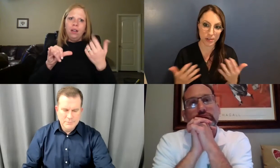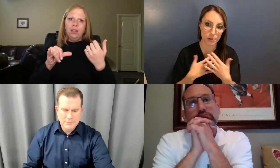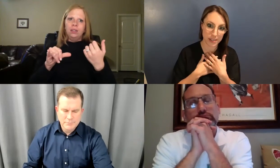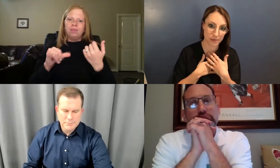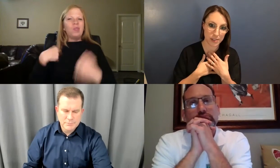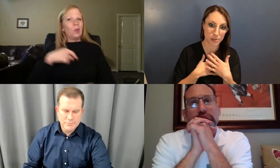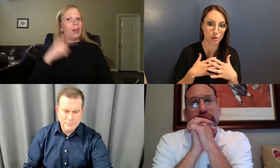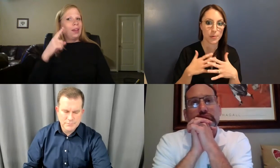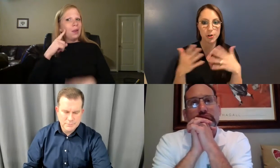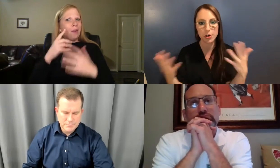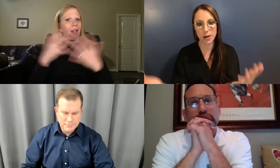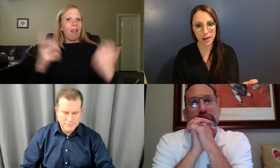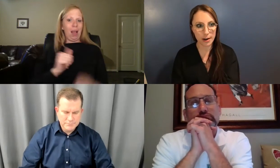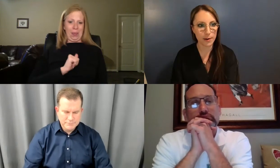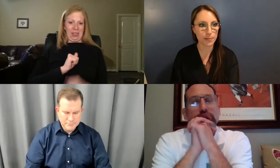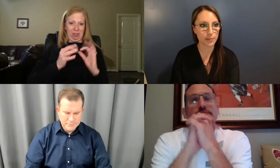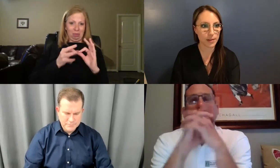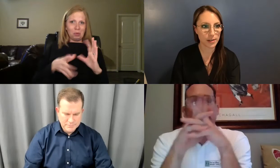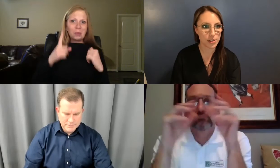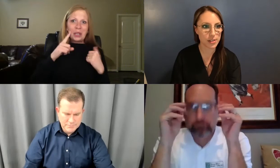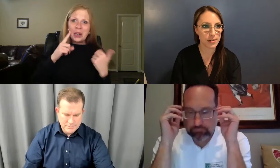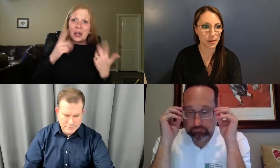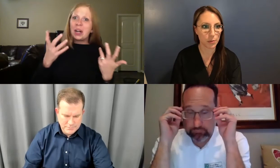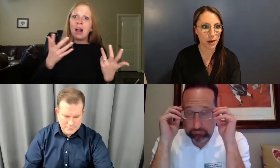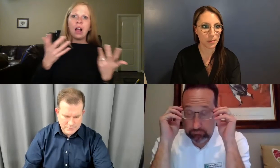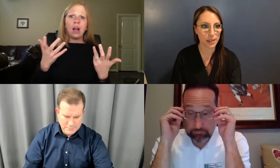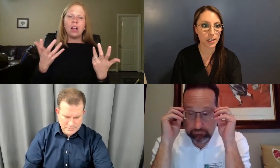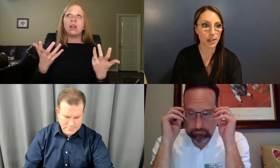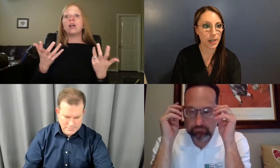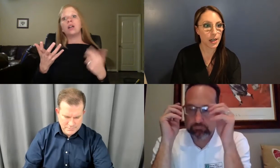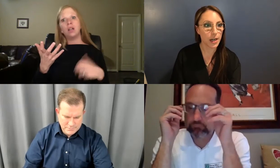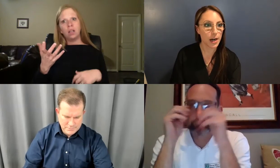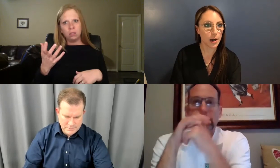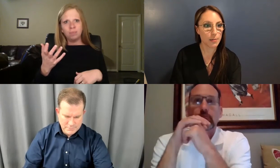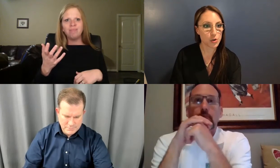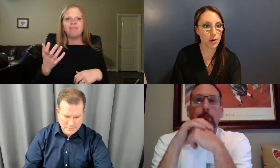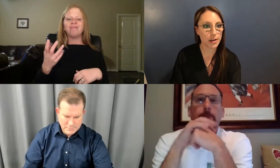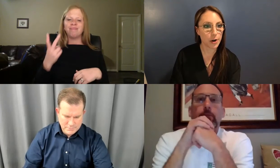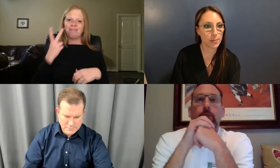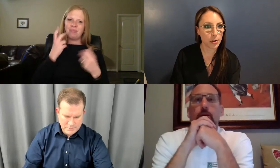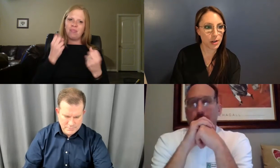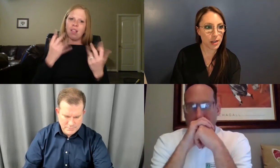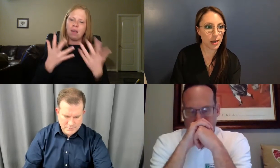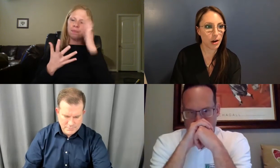also myself as an interpreter, it's just something that we commonly hear. A majority of our community,